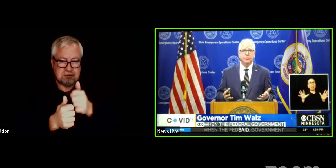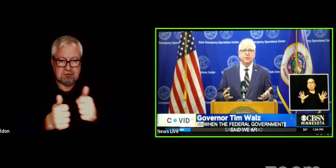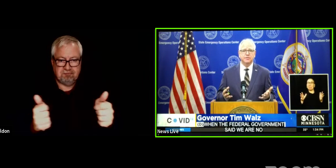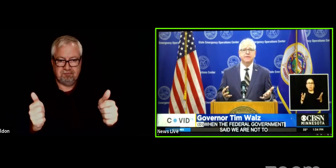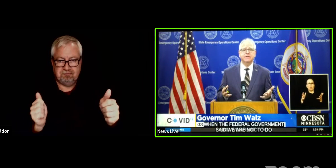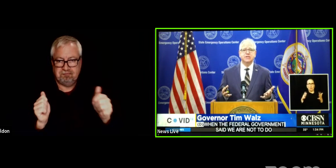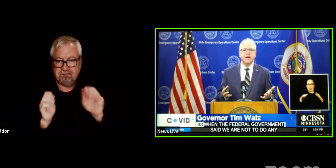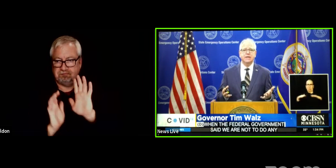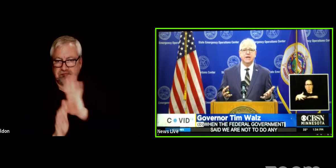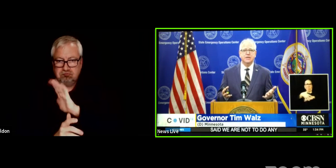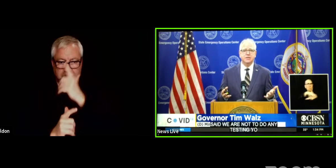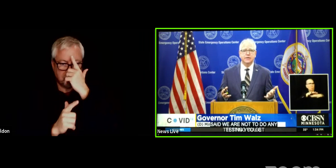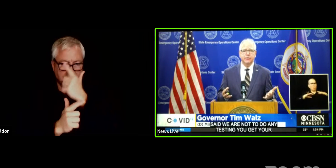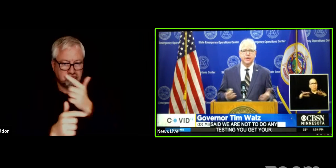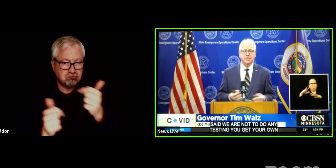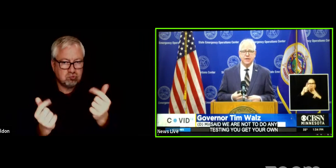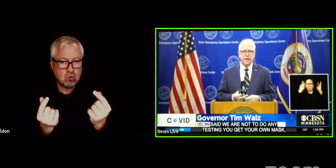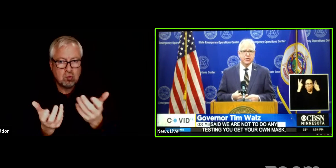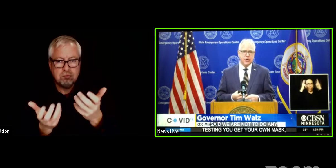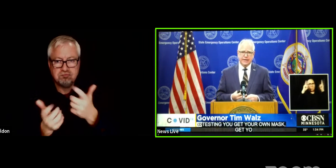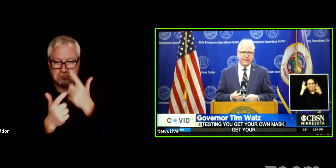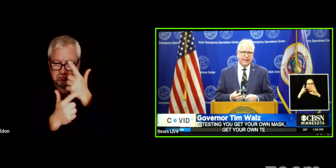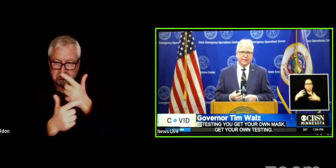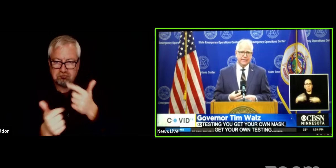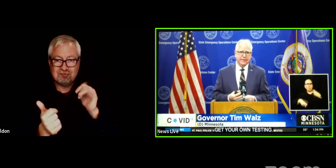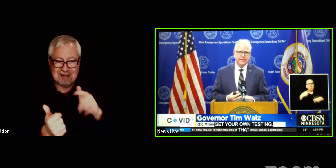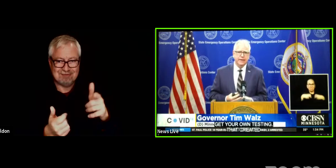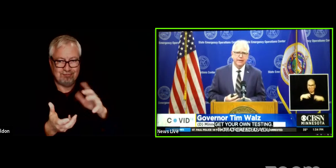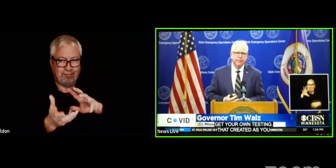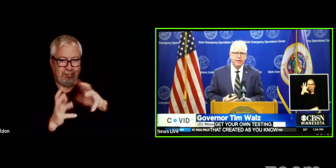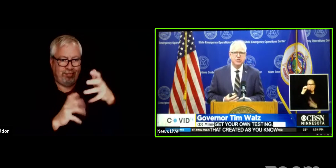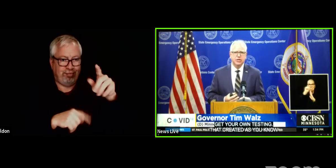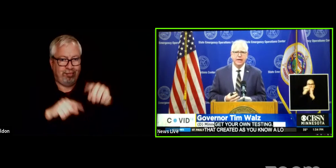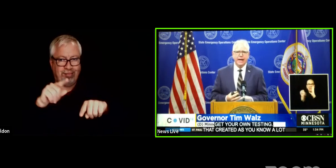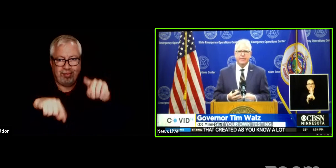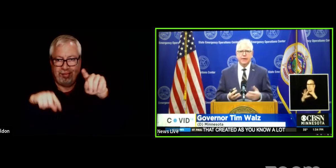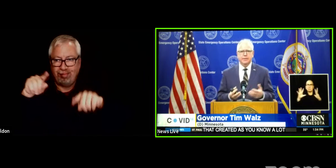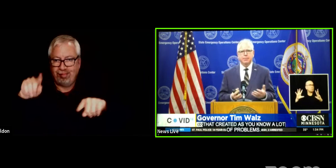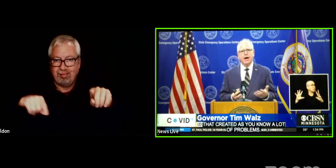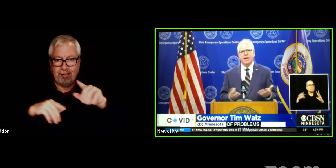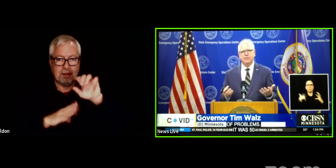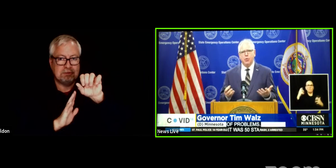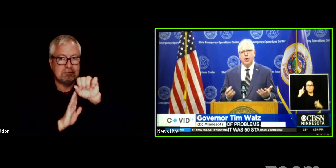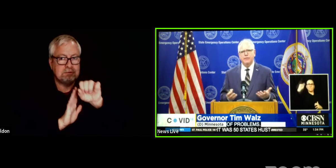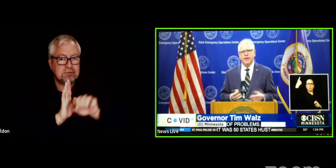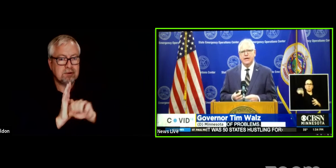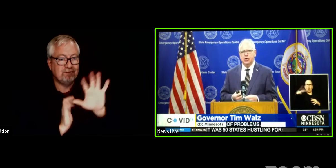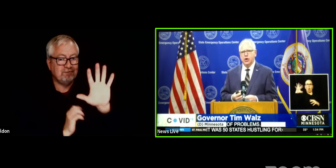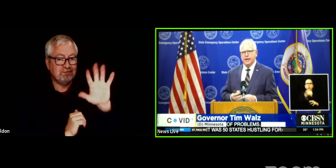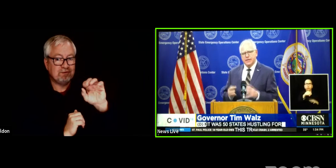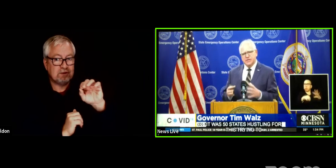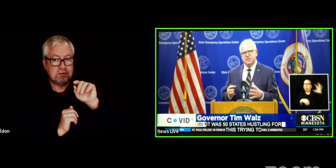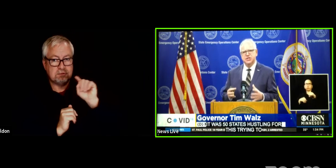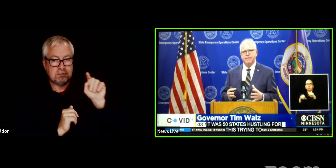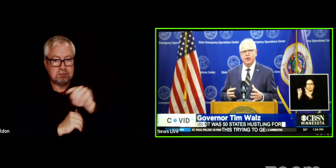IT WAS 50 STATES HUSTLING FOR THIS, TRYING TO GET THE INFORMATION AND THE PRODUCTS FROM WHEREVER THEY COULD. THIS IS DIFFERENT.